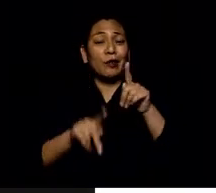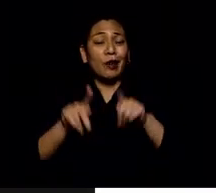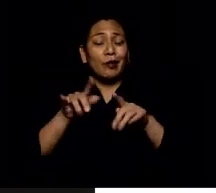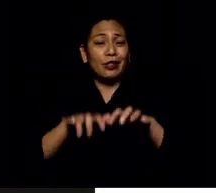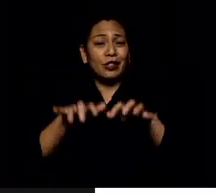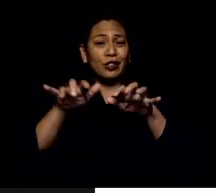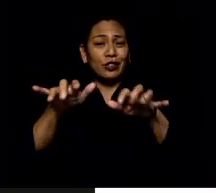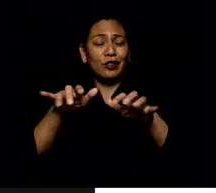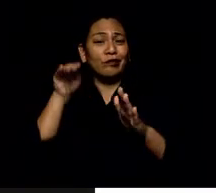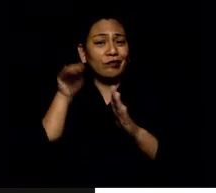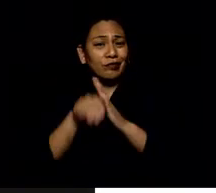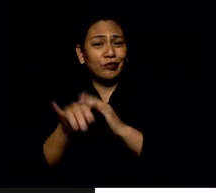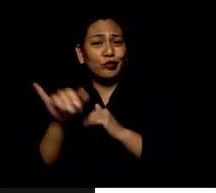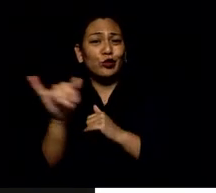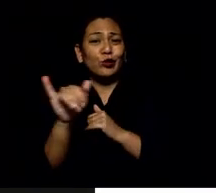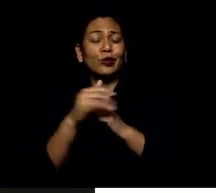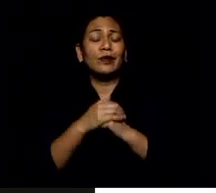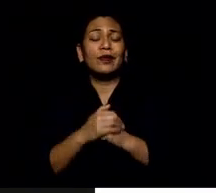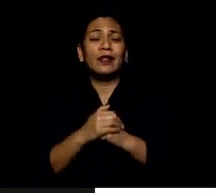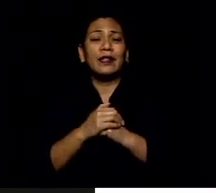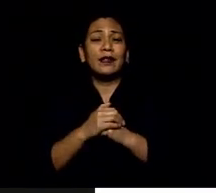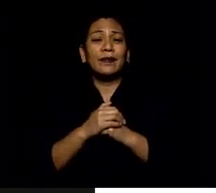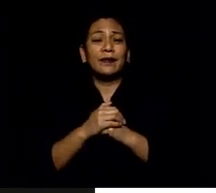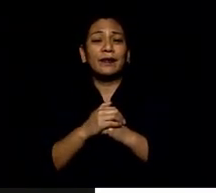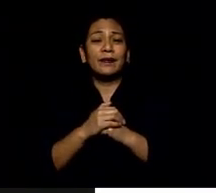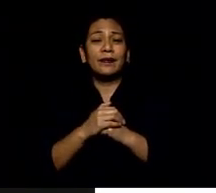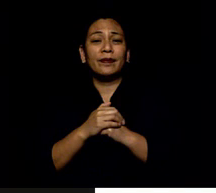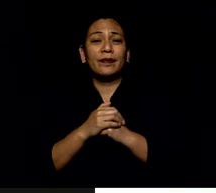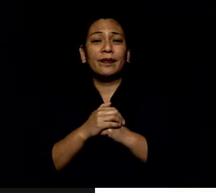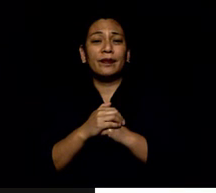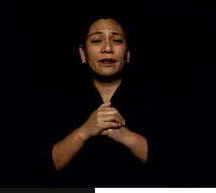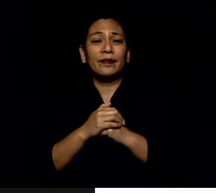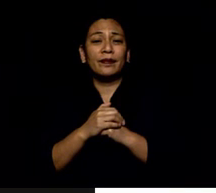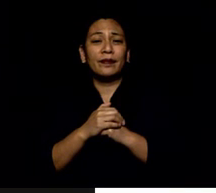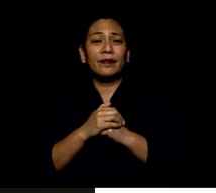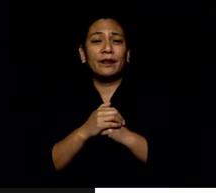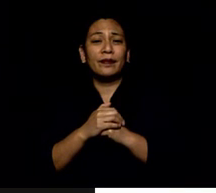So they're, they're finding, um, you know, here we have one of the key